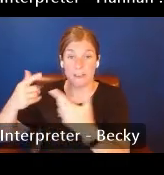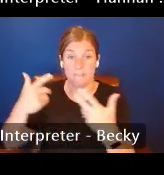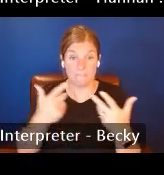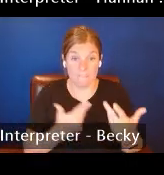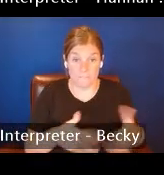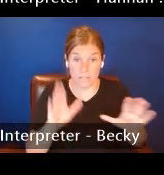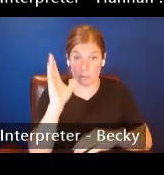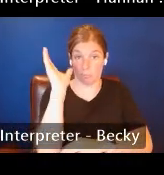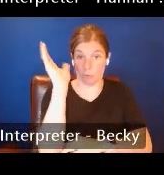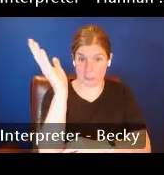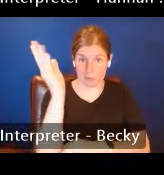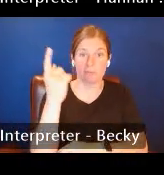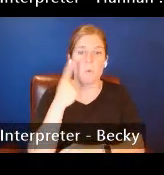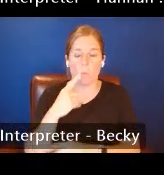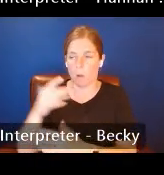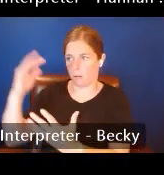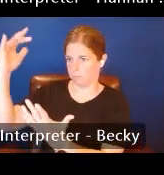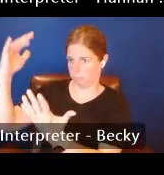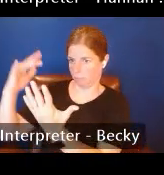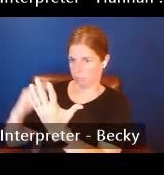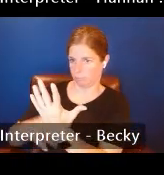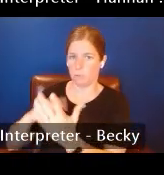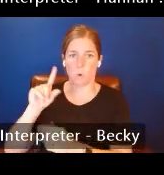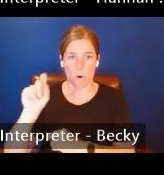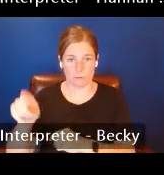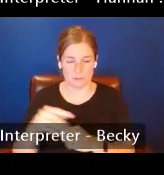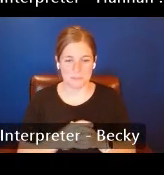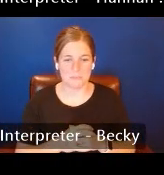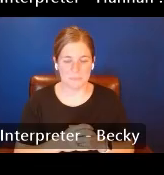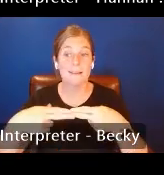We can post information about the questions in here now for your reference.